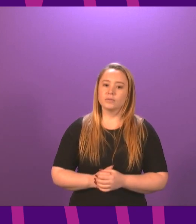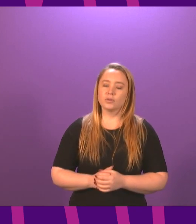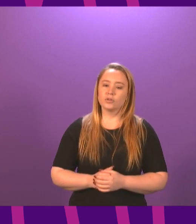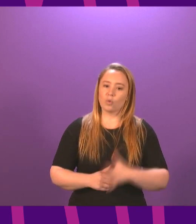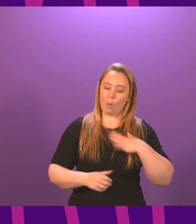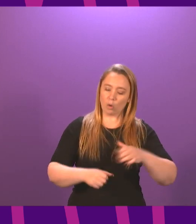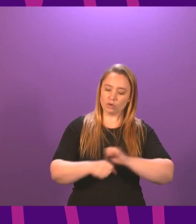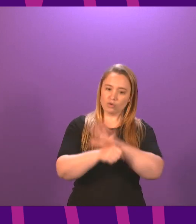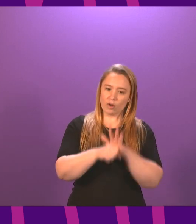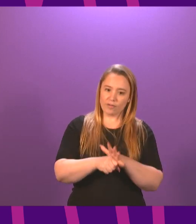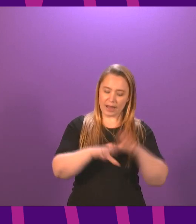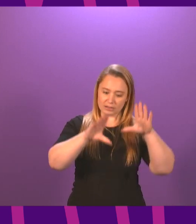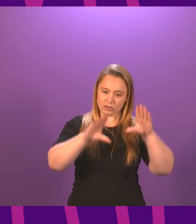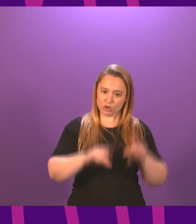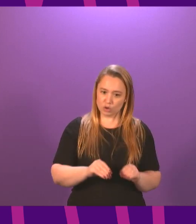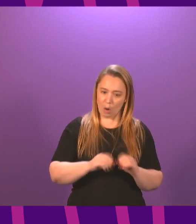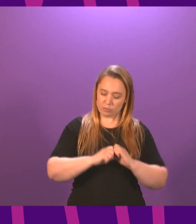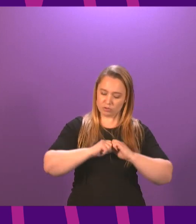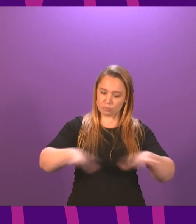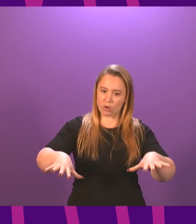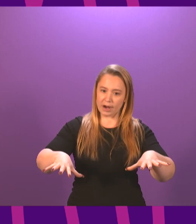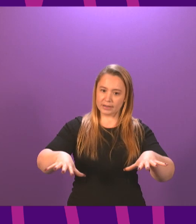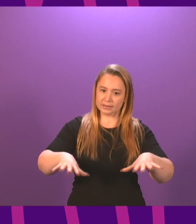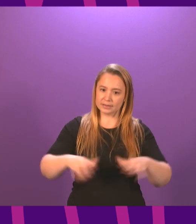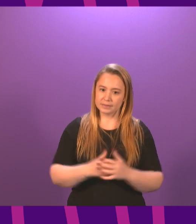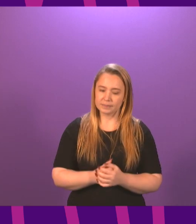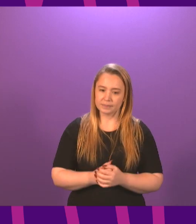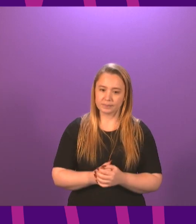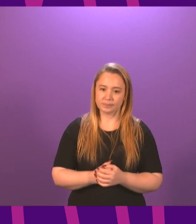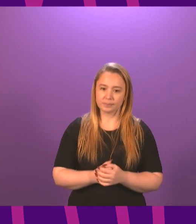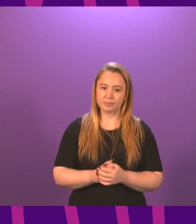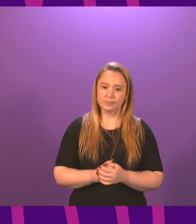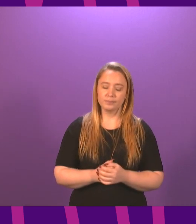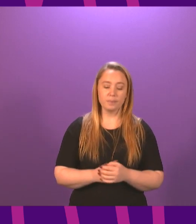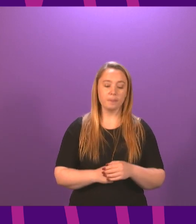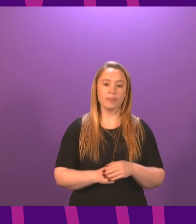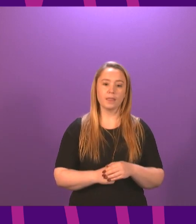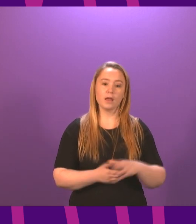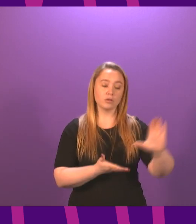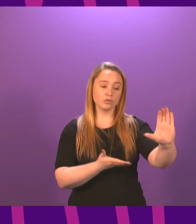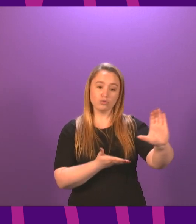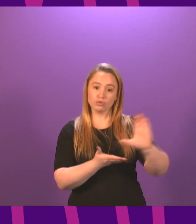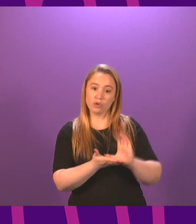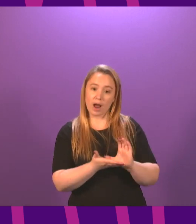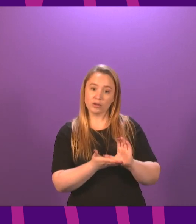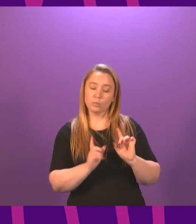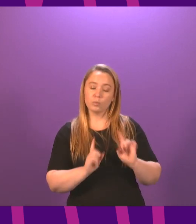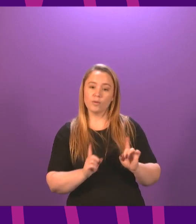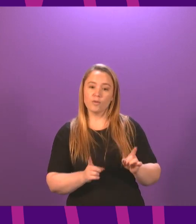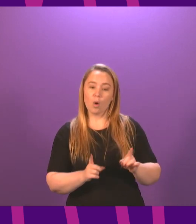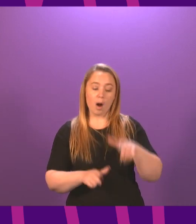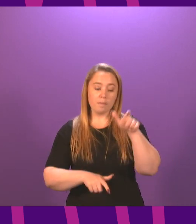stem the spread of the virus? The First Minister: At the moment, the grant is for low-income